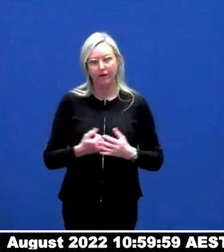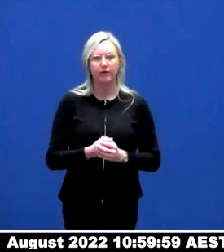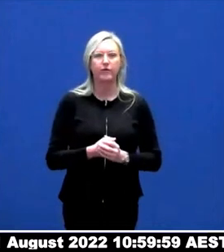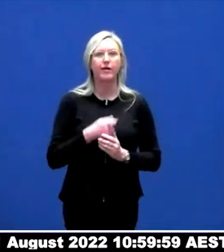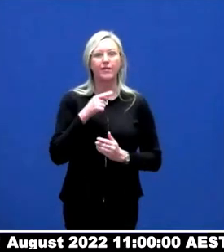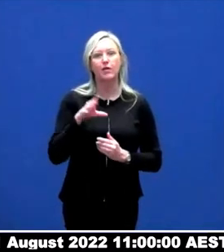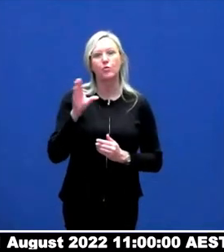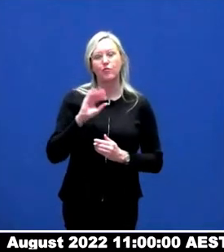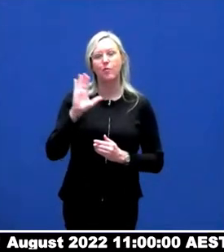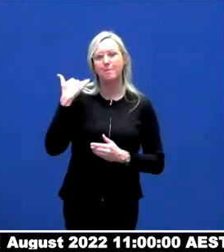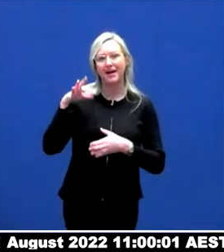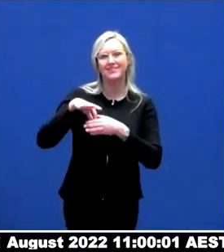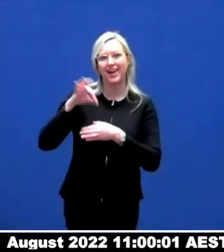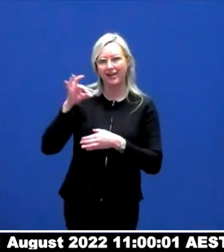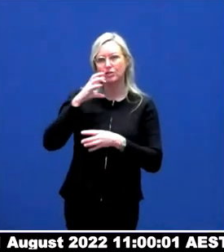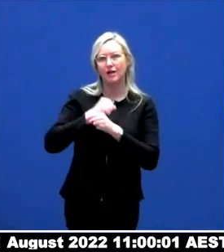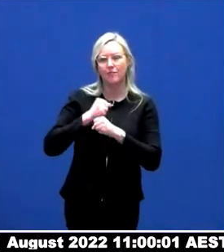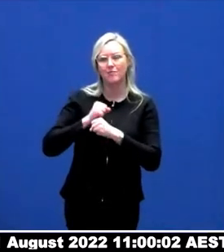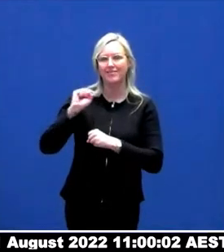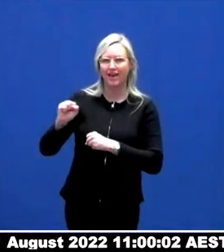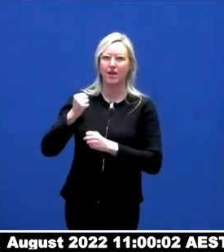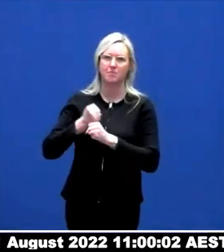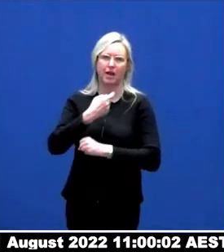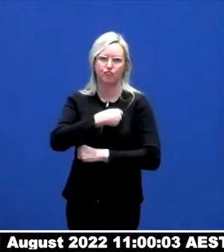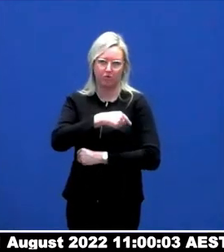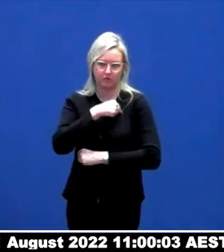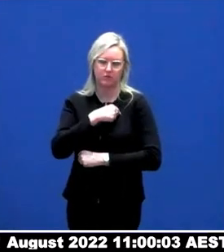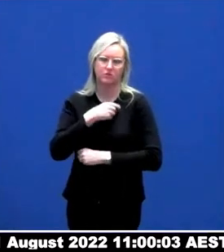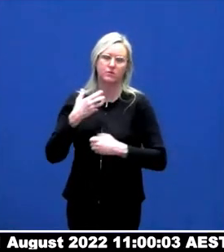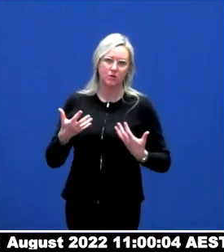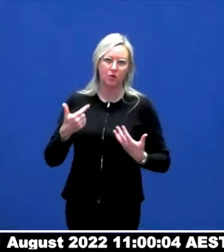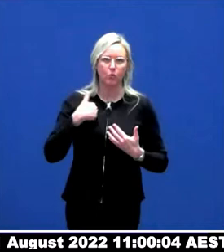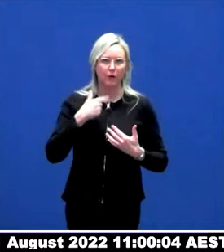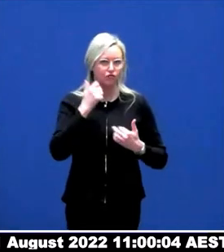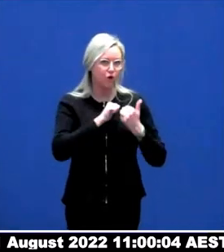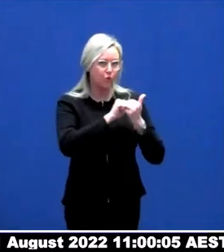So, in so much as where we're working with our states and territories colleagues around